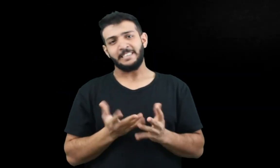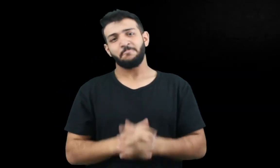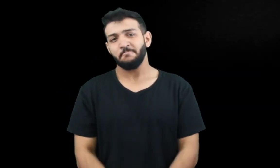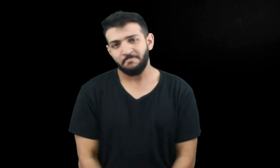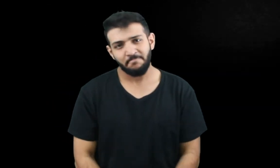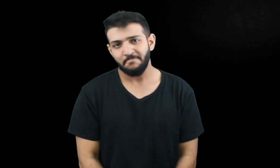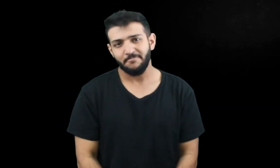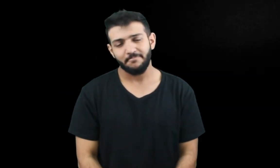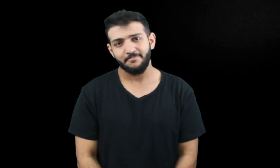It's not right.